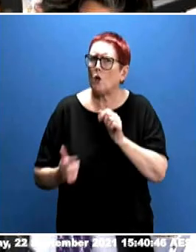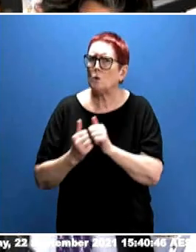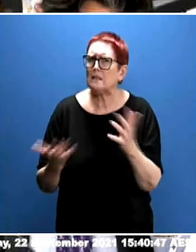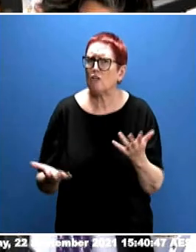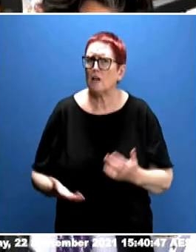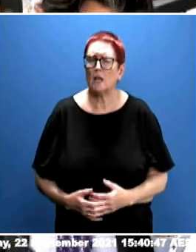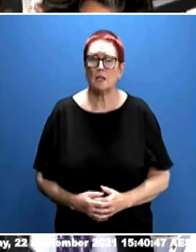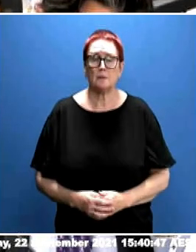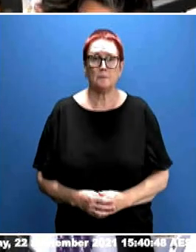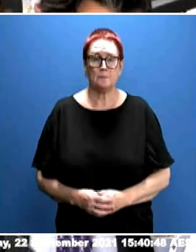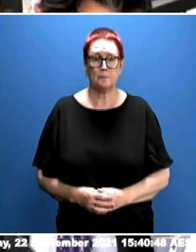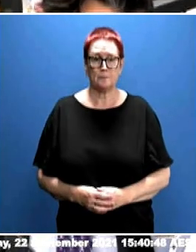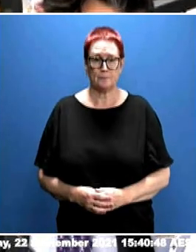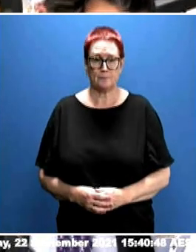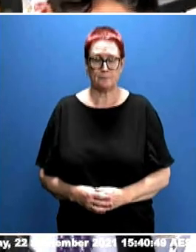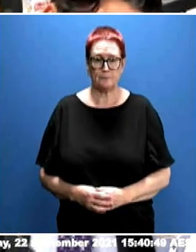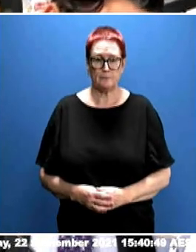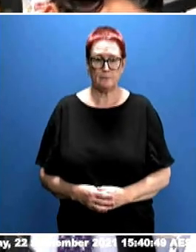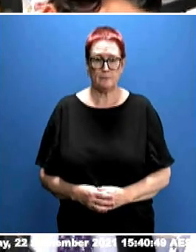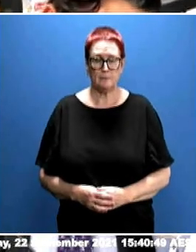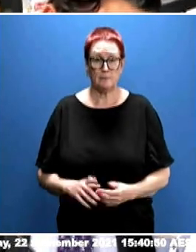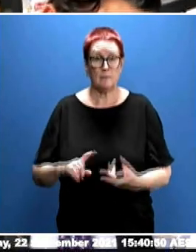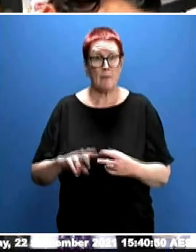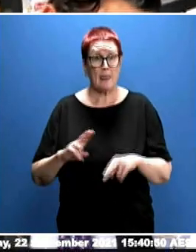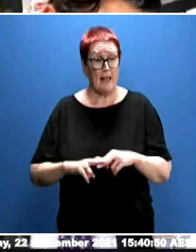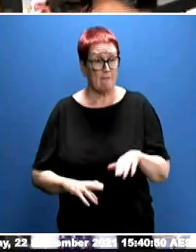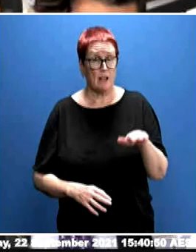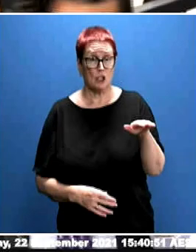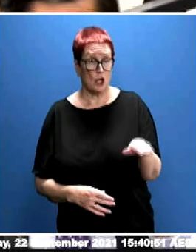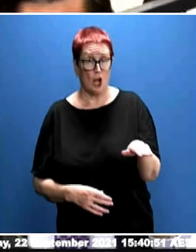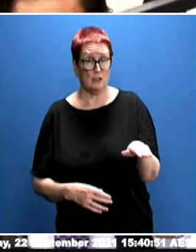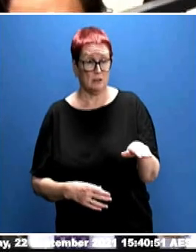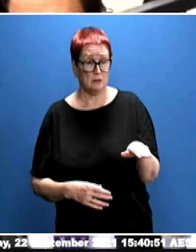If the only presentation is that a child presents with criminality